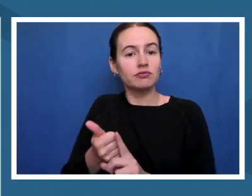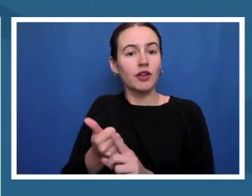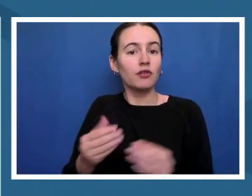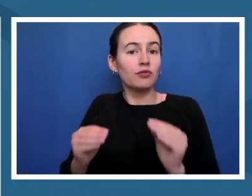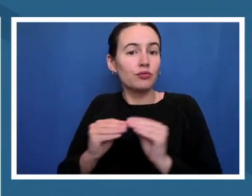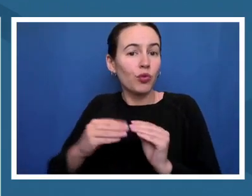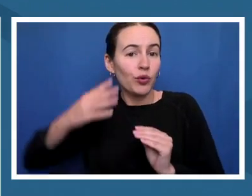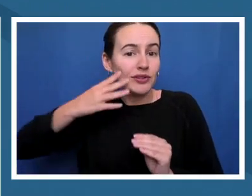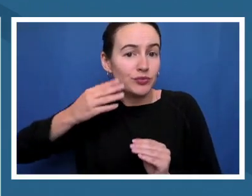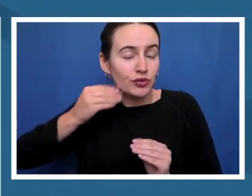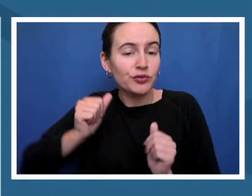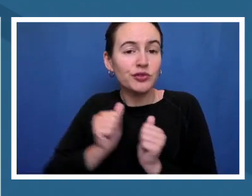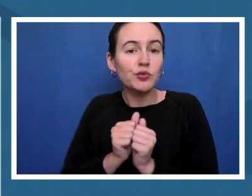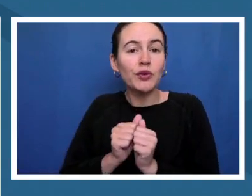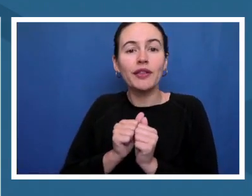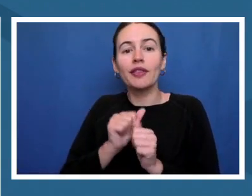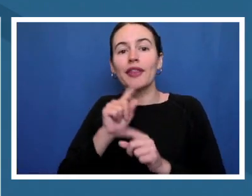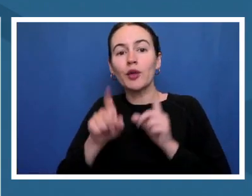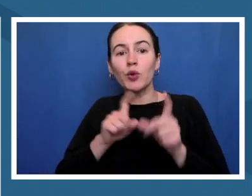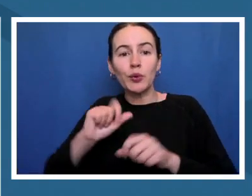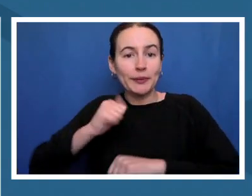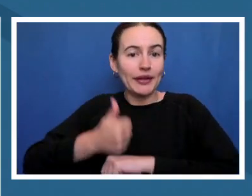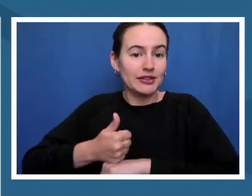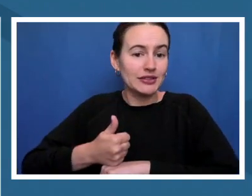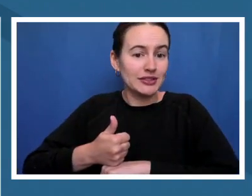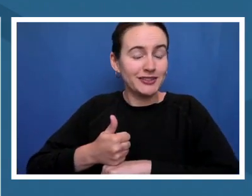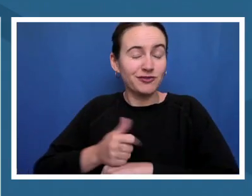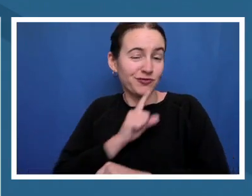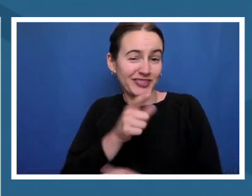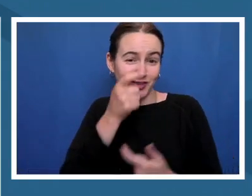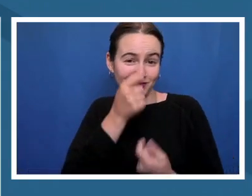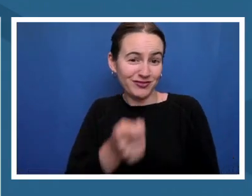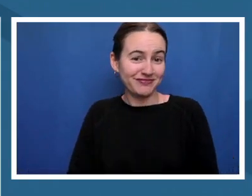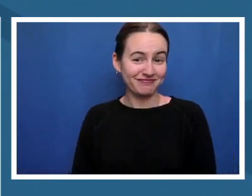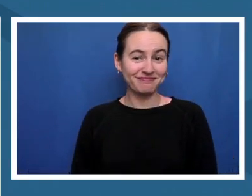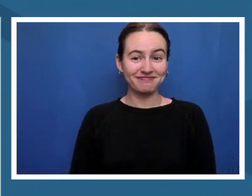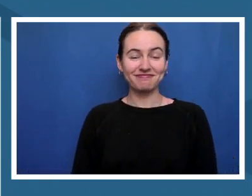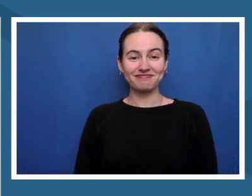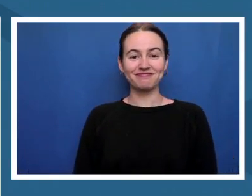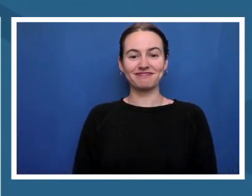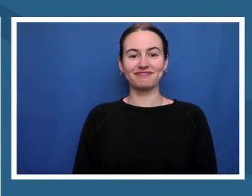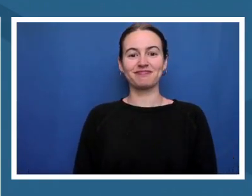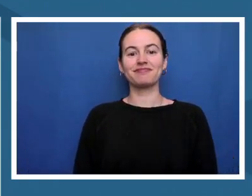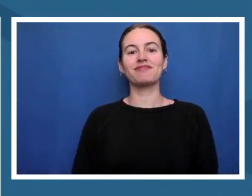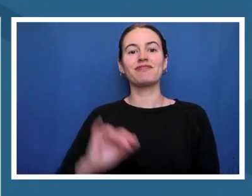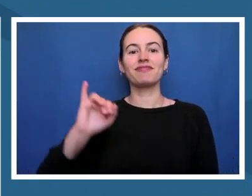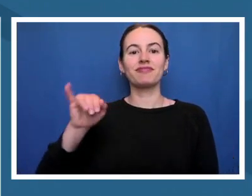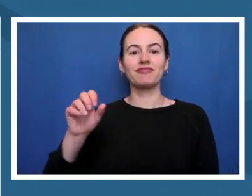in science education which has been a really interesting shift